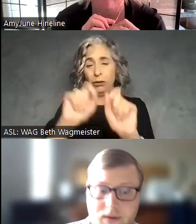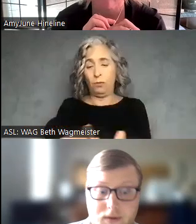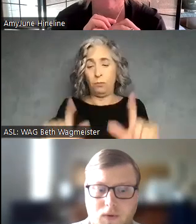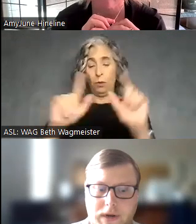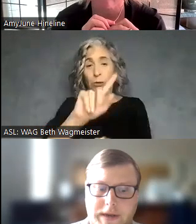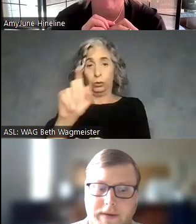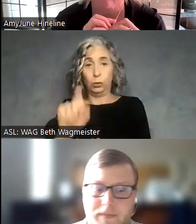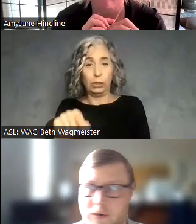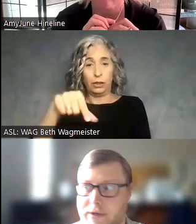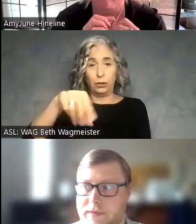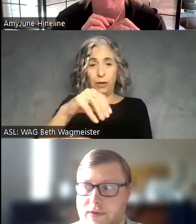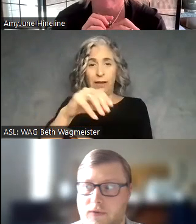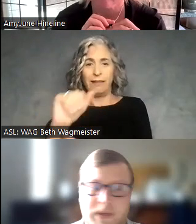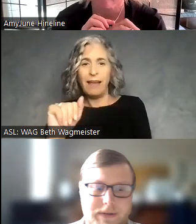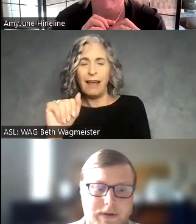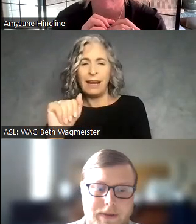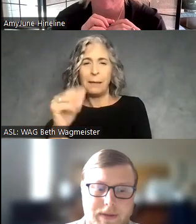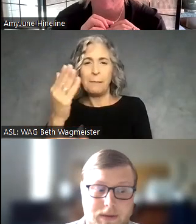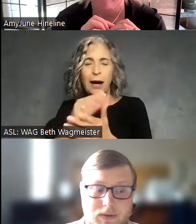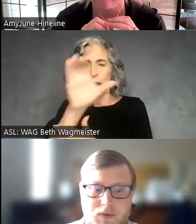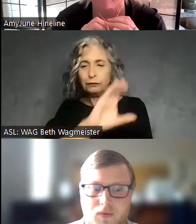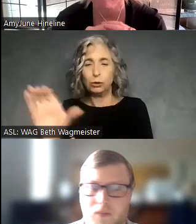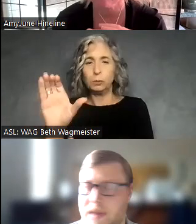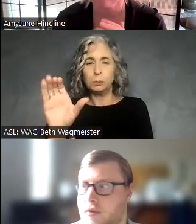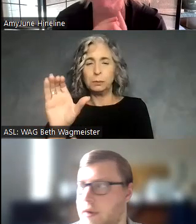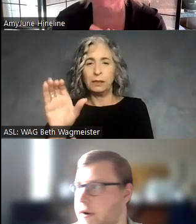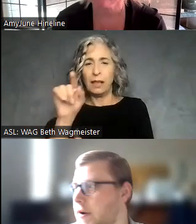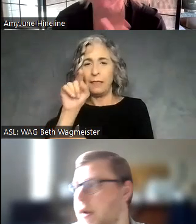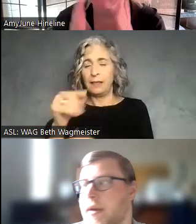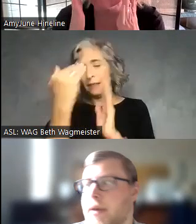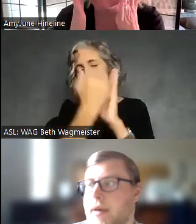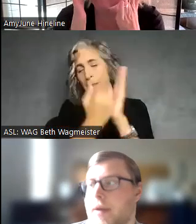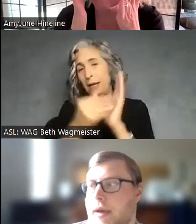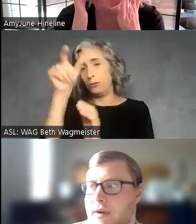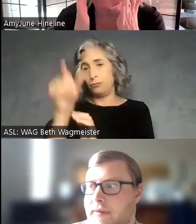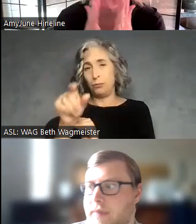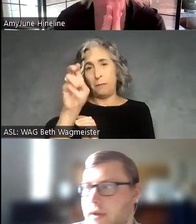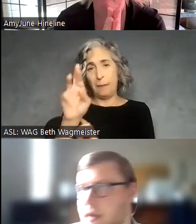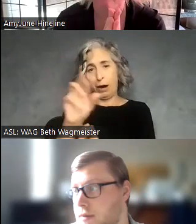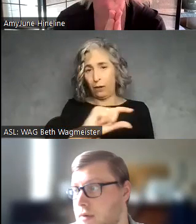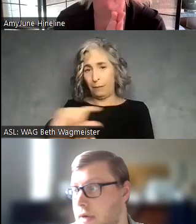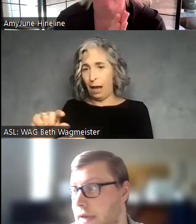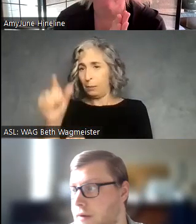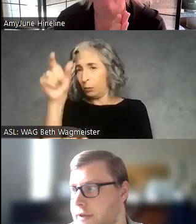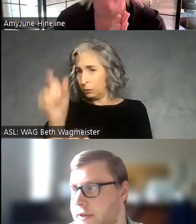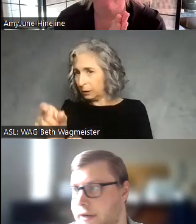I love answering questions, and I love helping people who are new to accessibility find resources